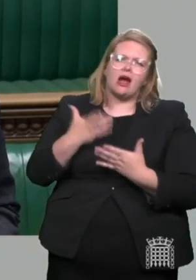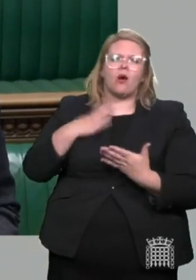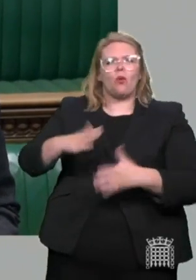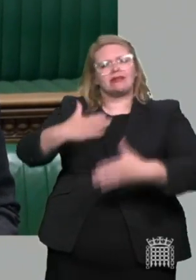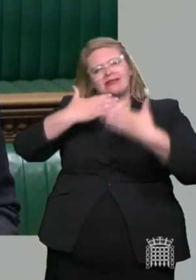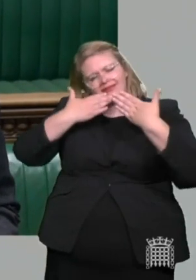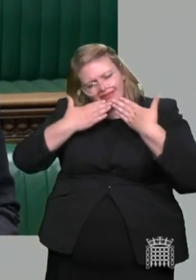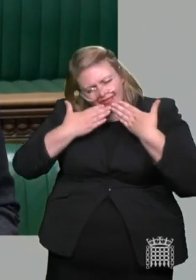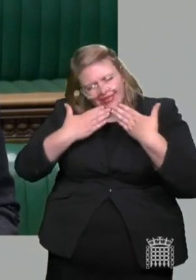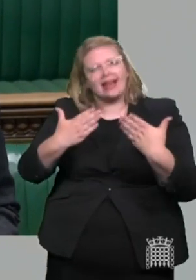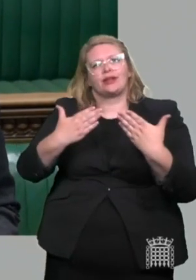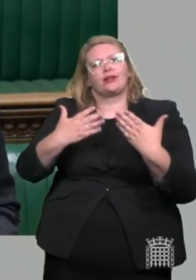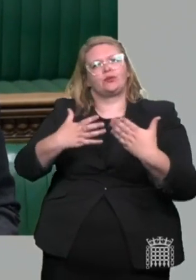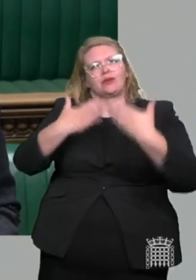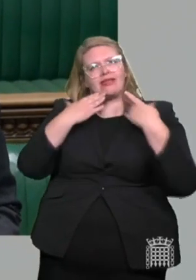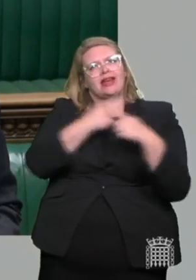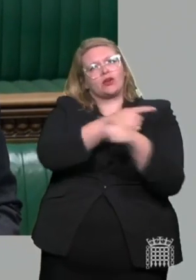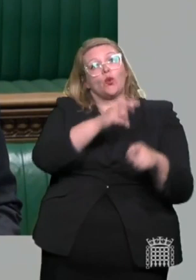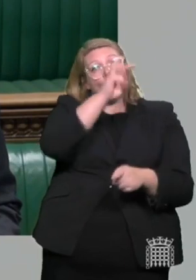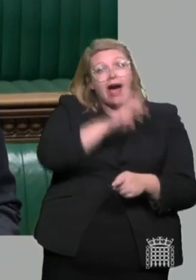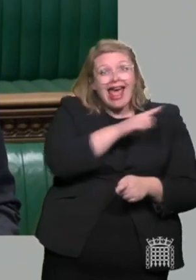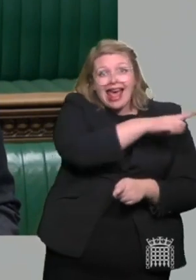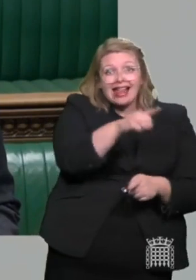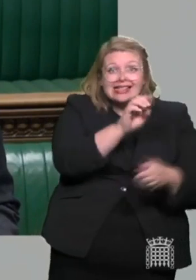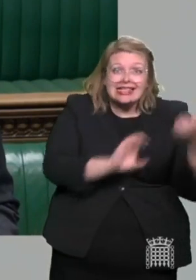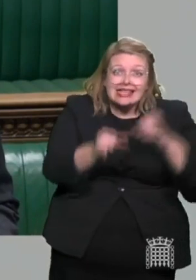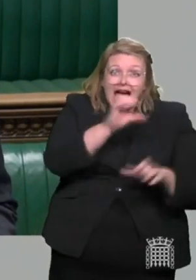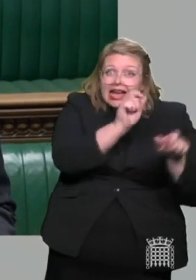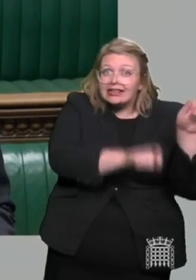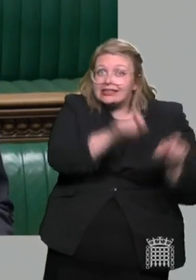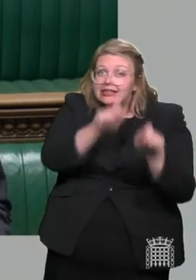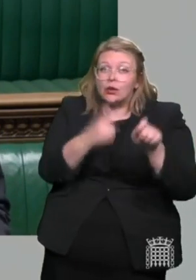again, to those Welsh scientists and all those people working in that factory, because they have